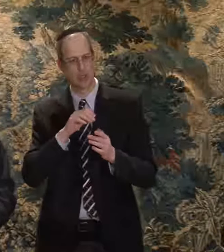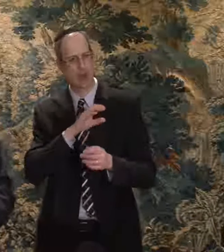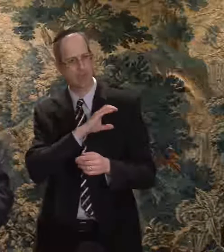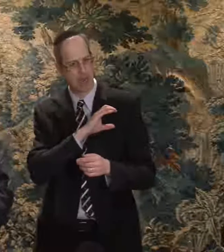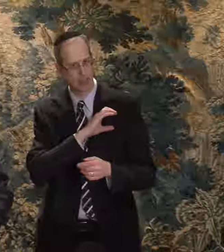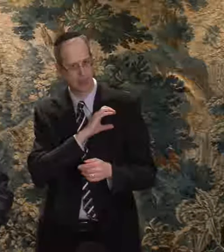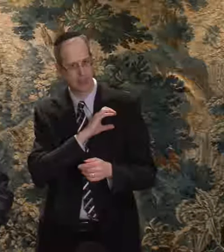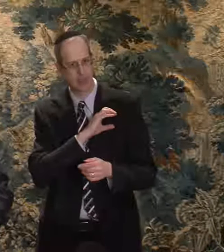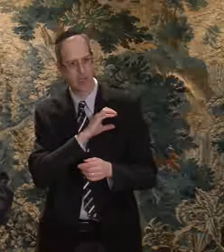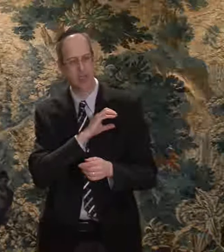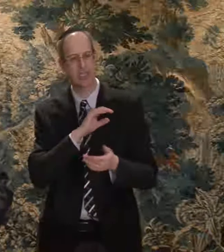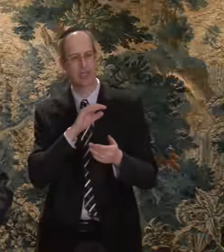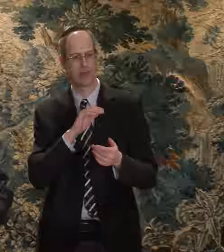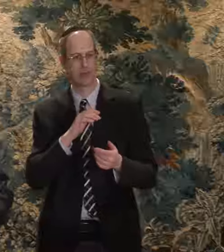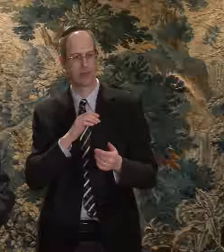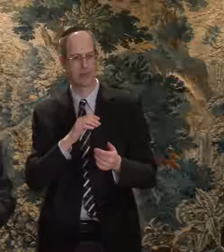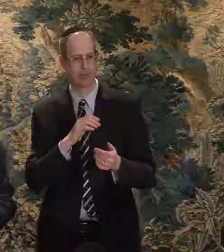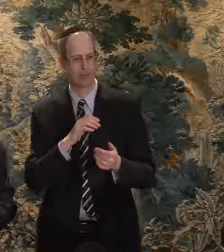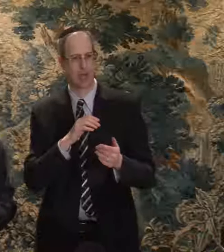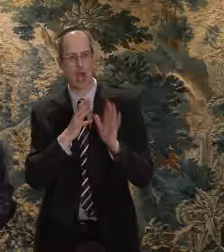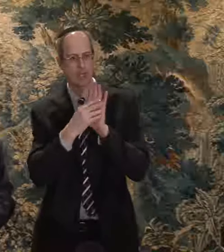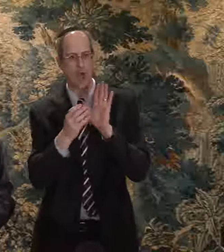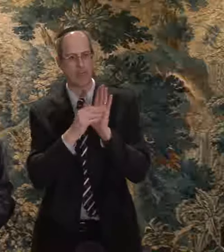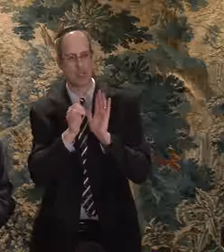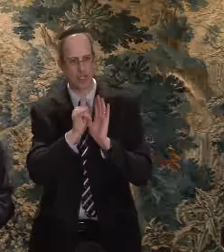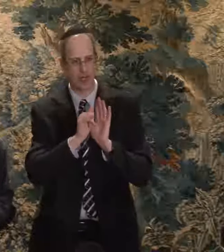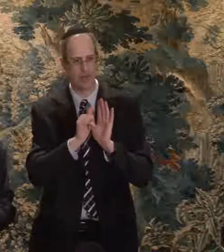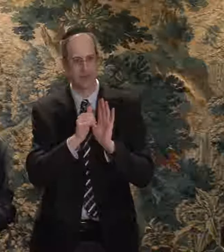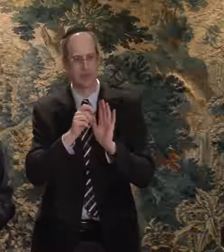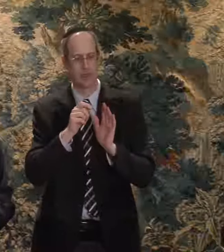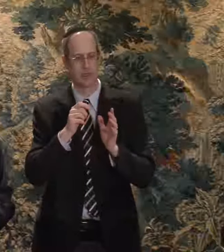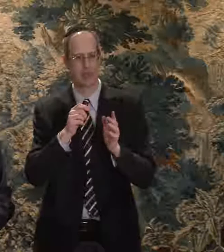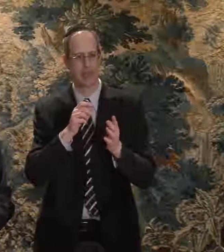to be safe we have to go more we have to have those for these desire dedication